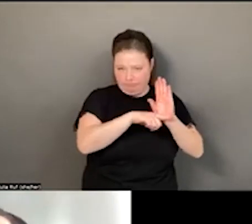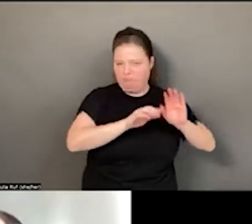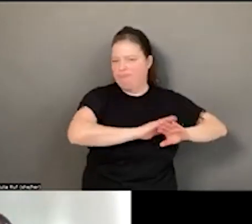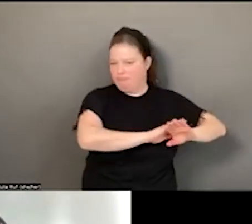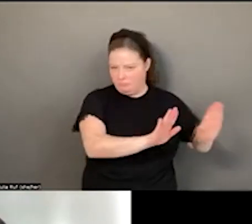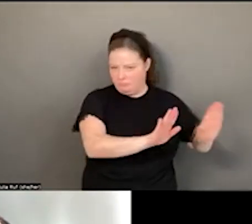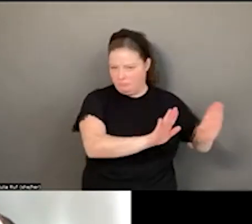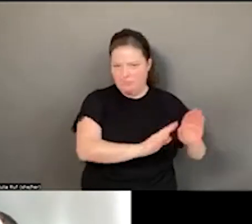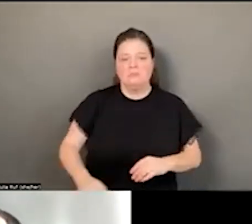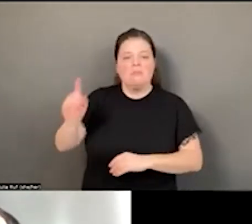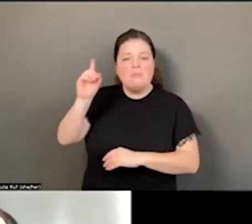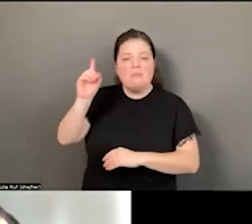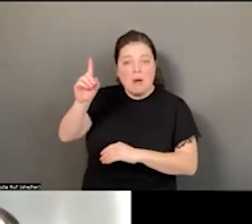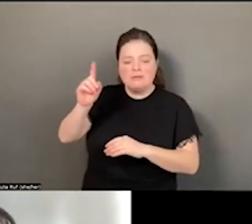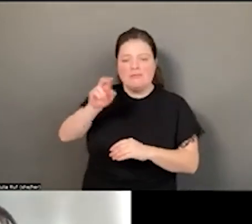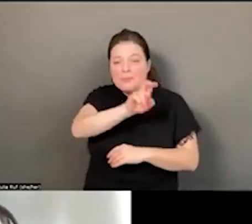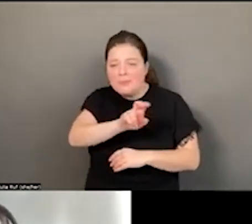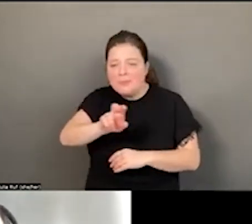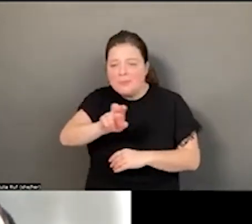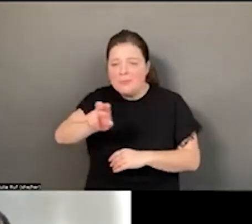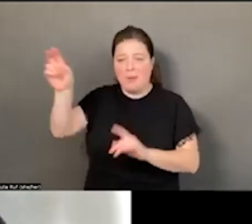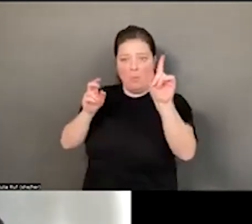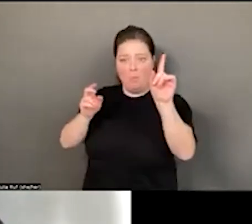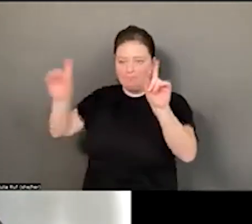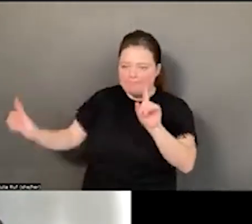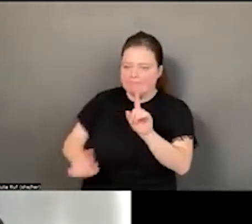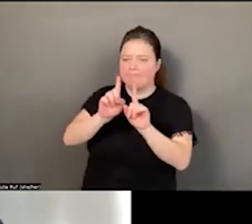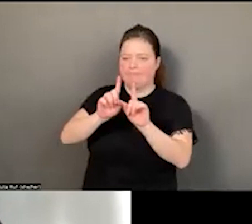the journey even if we change the transfer modes.